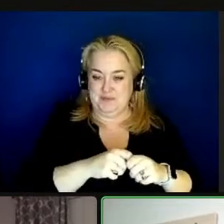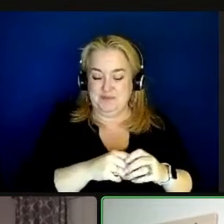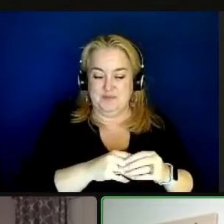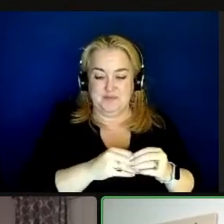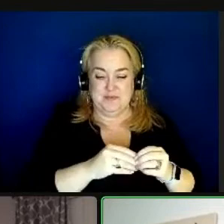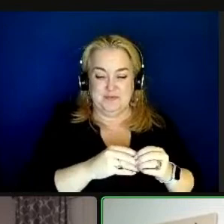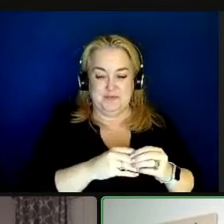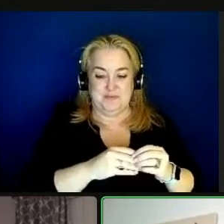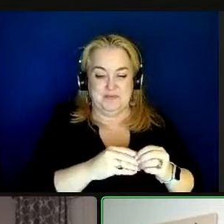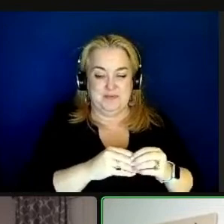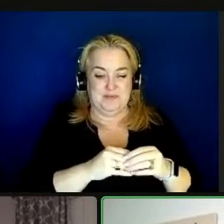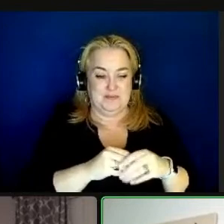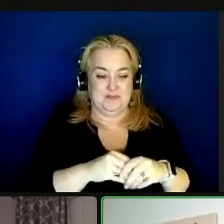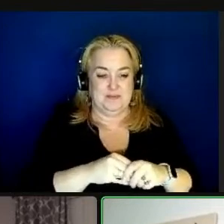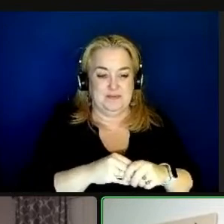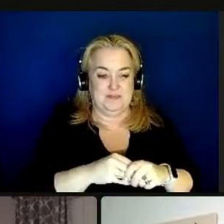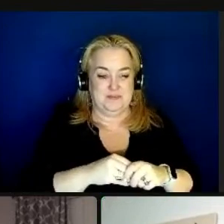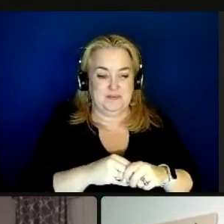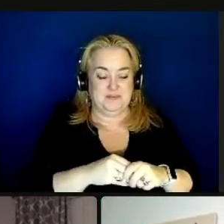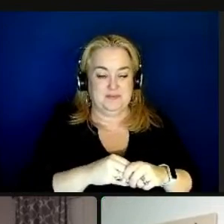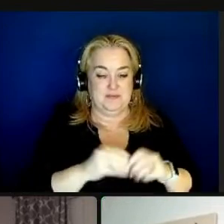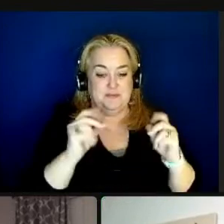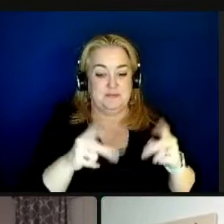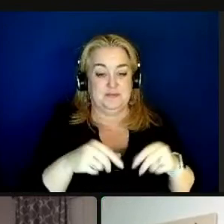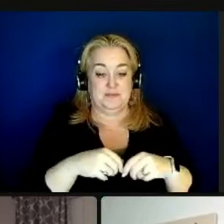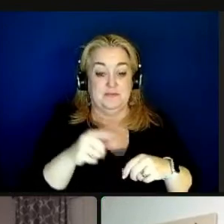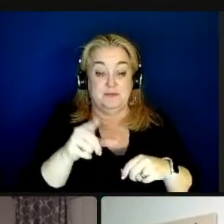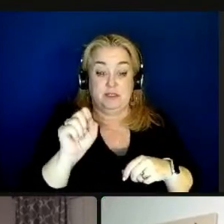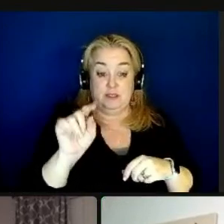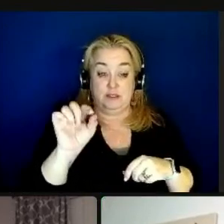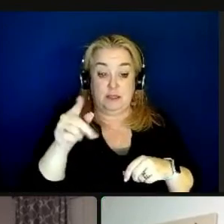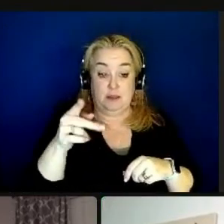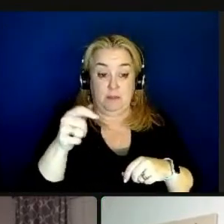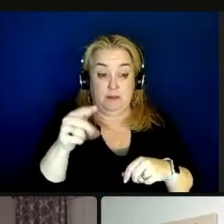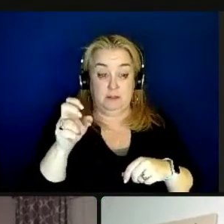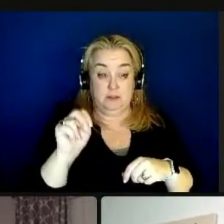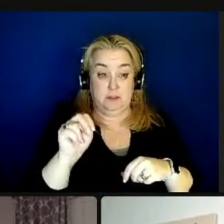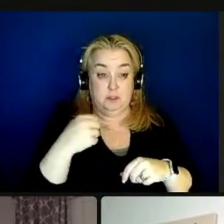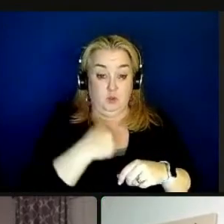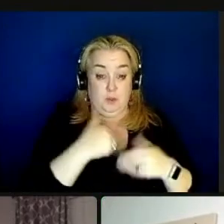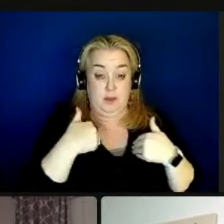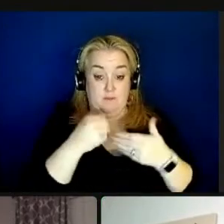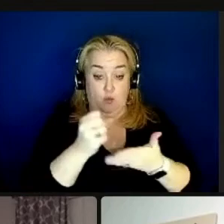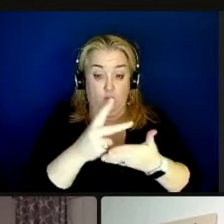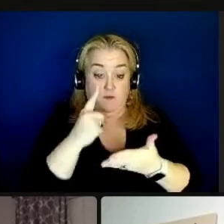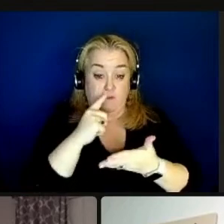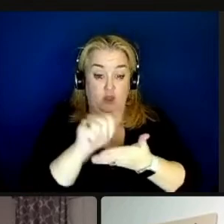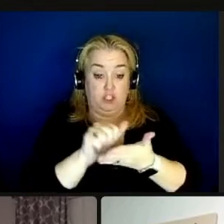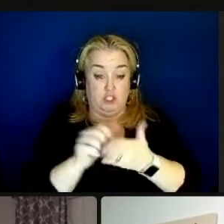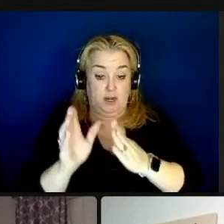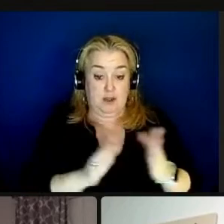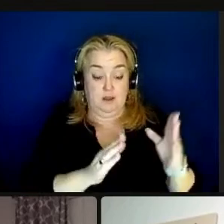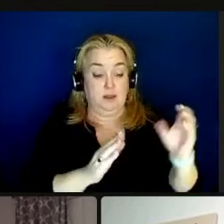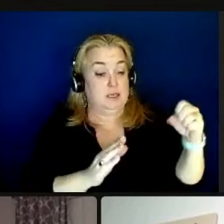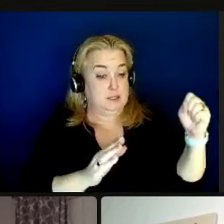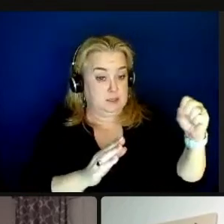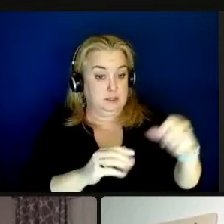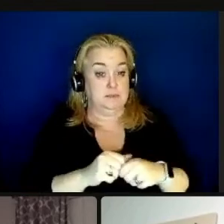AND NARROWING. I AM HERE.